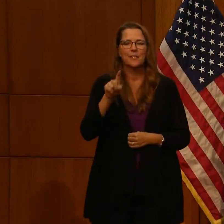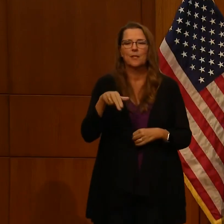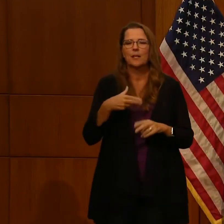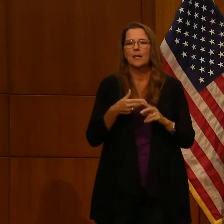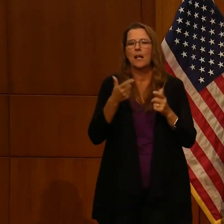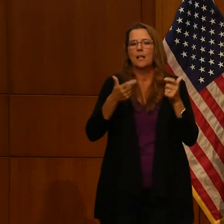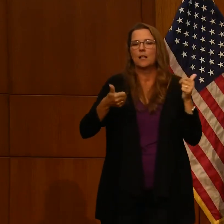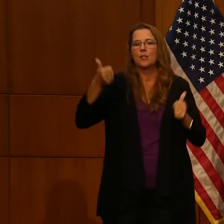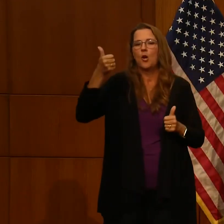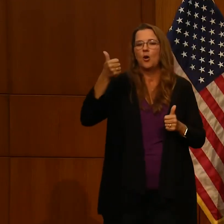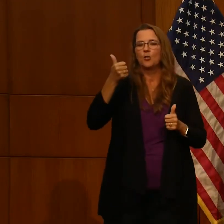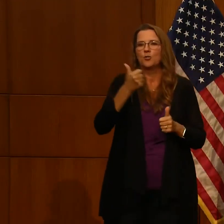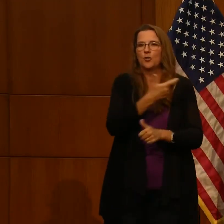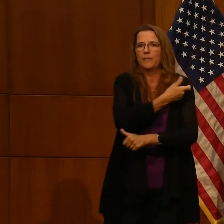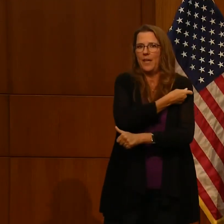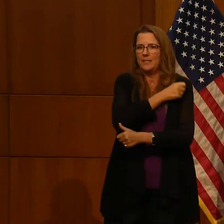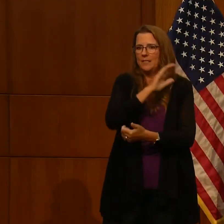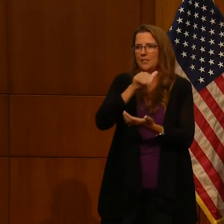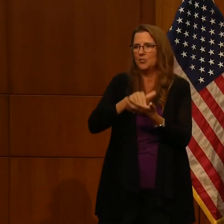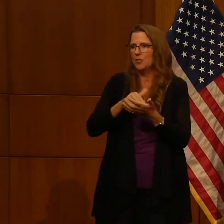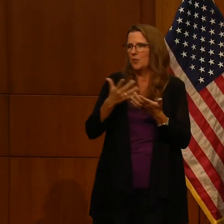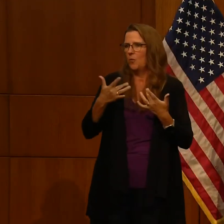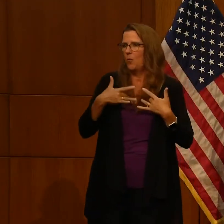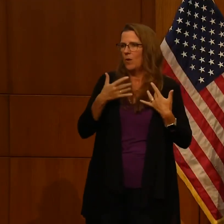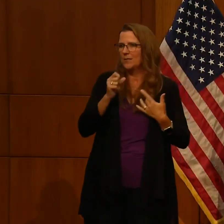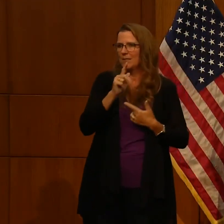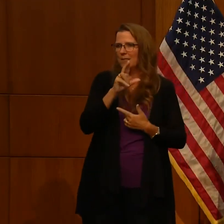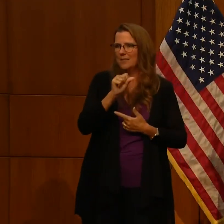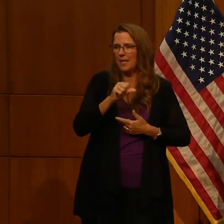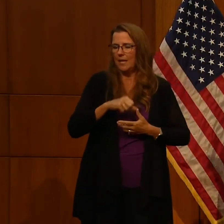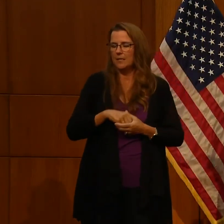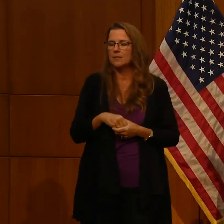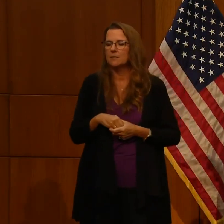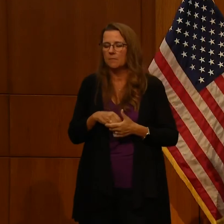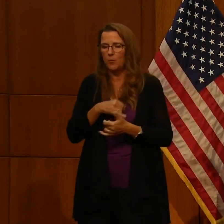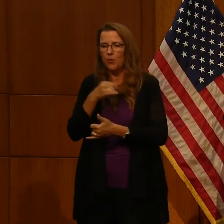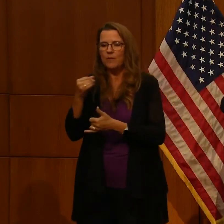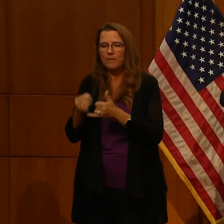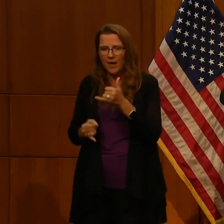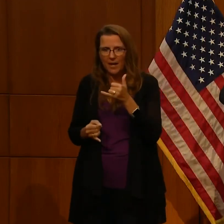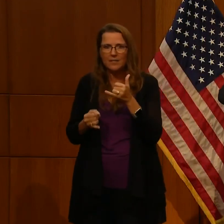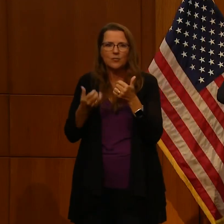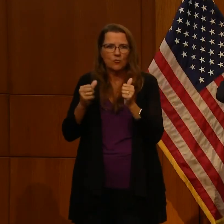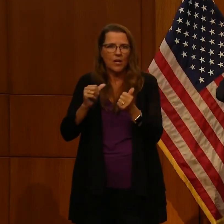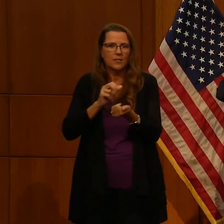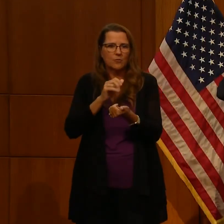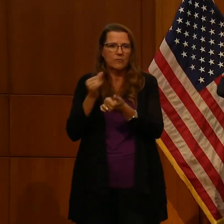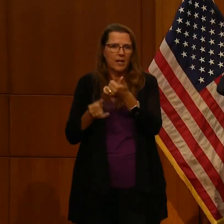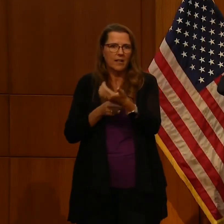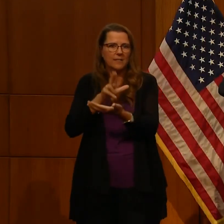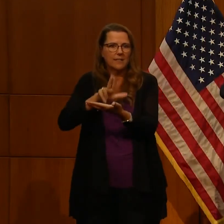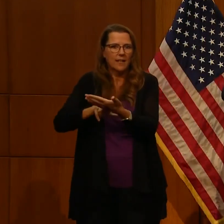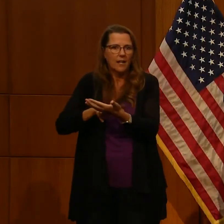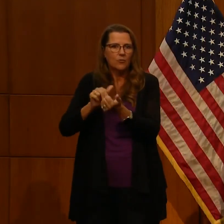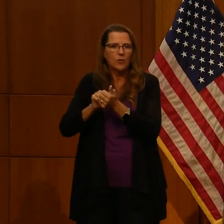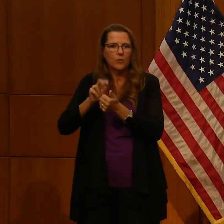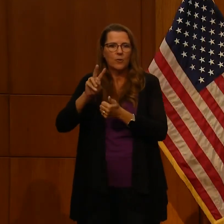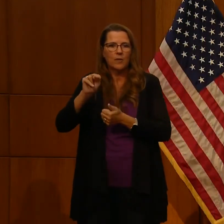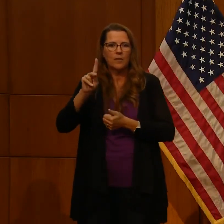EBOLA THANK YOU, DAN. THANKS SO THE QUESTION WAS ABOUT LARGER VACCINATION CENTERS AND WHAT'S THE STATUS OF THEM WERE IN THE